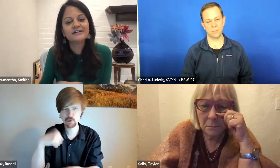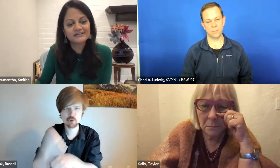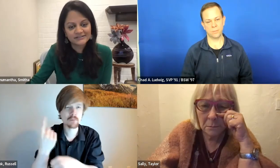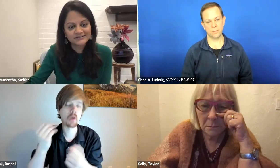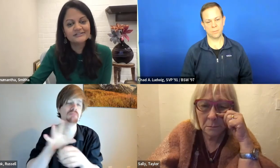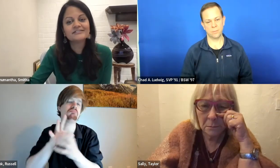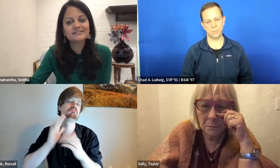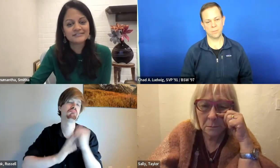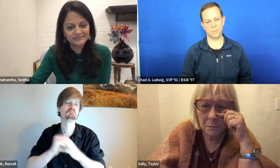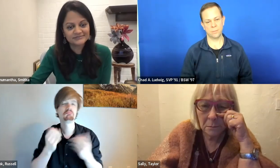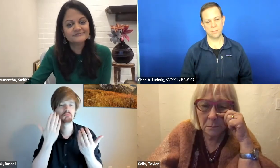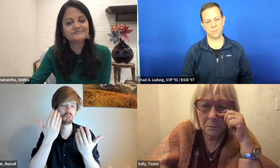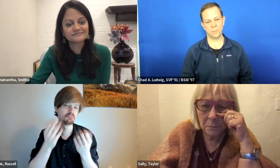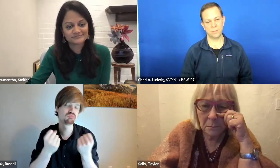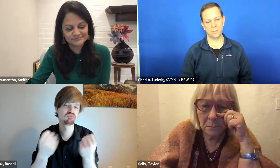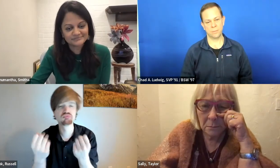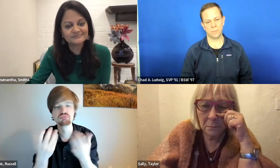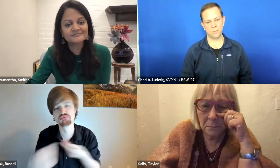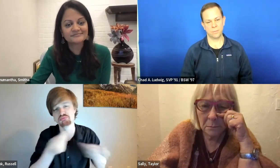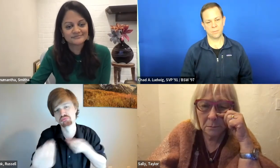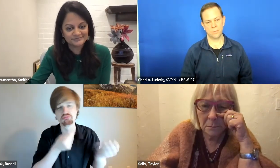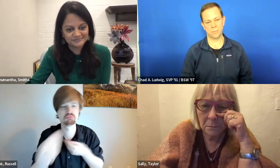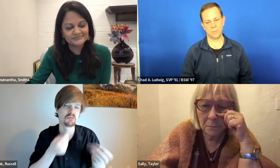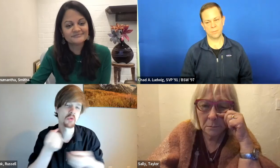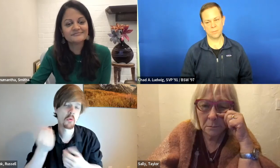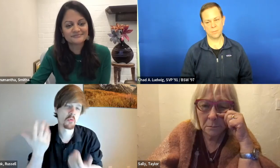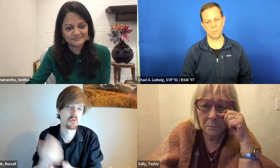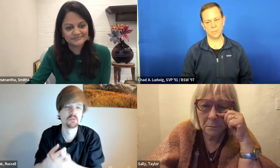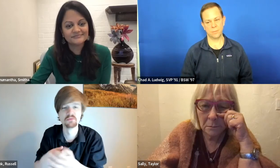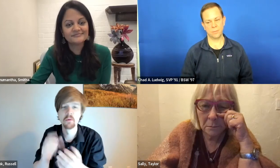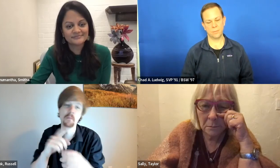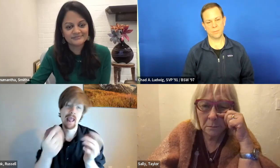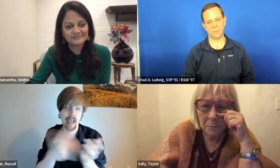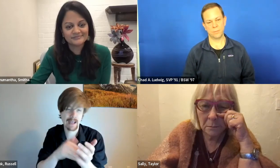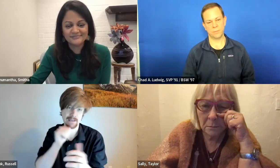who is an interpreter and has been working for about 10 years, and so we were able to communicate through him,